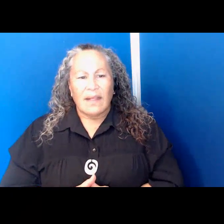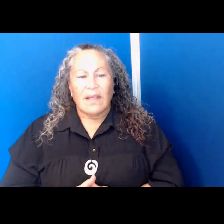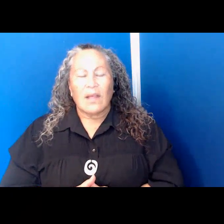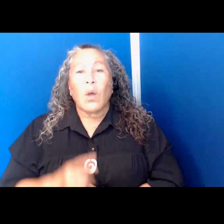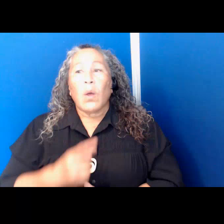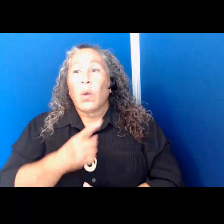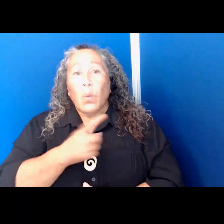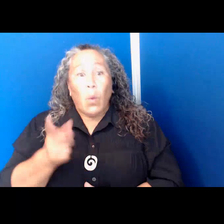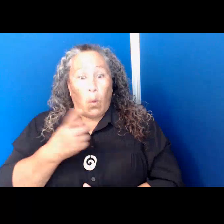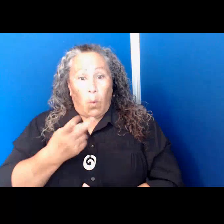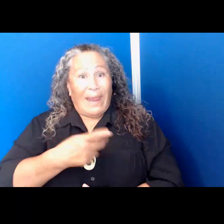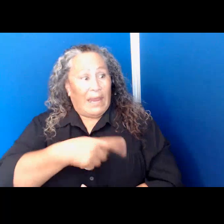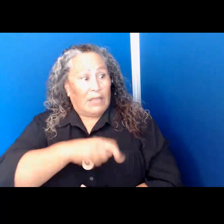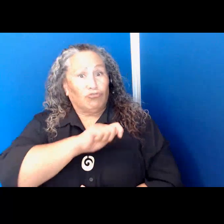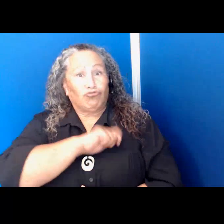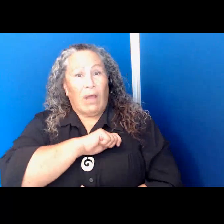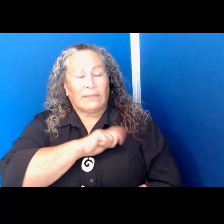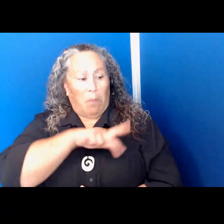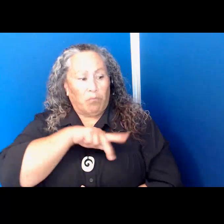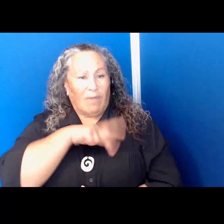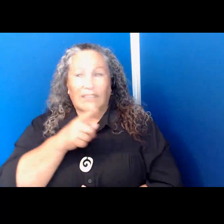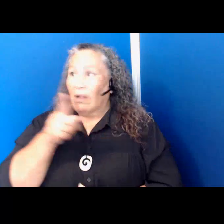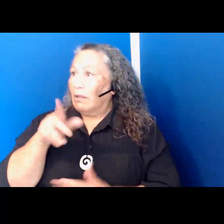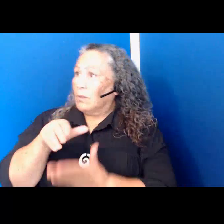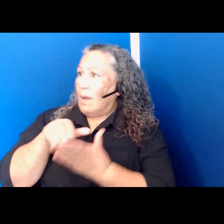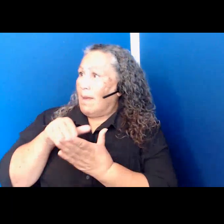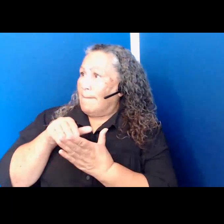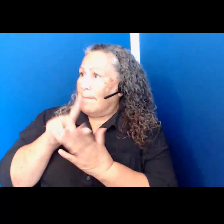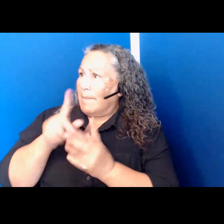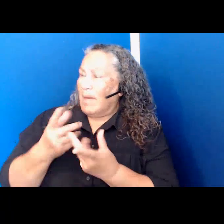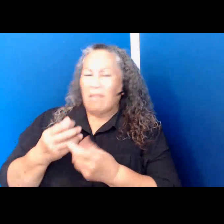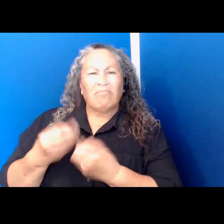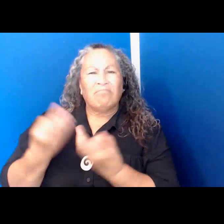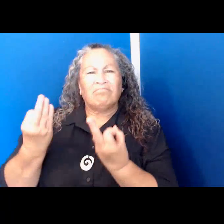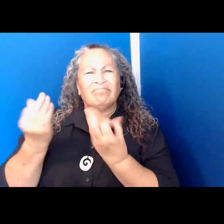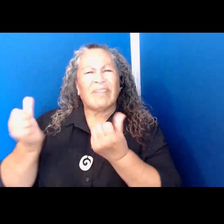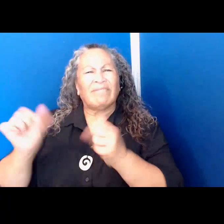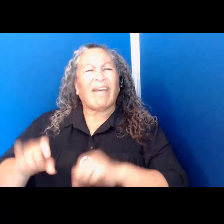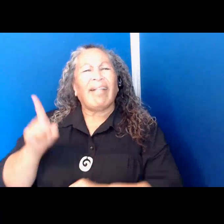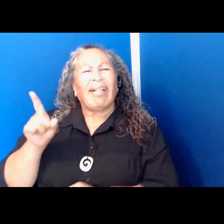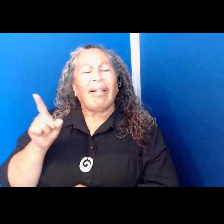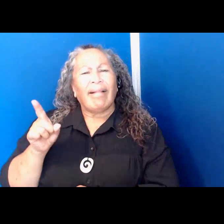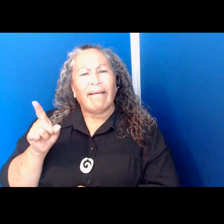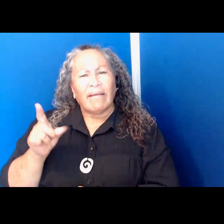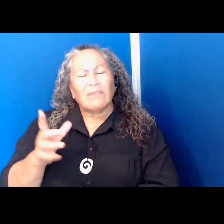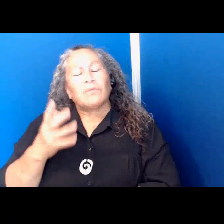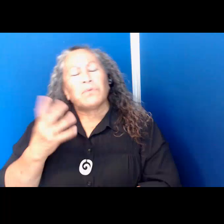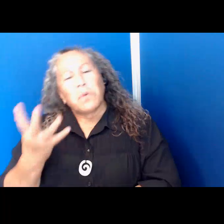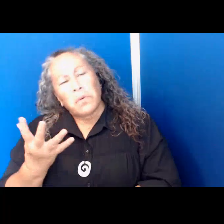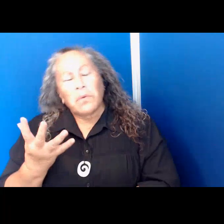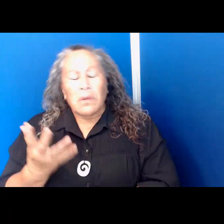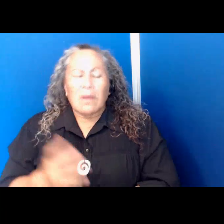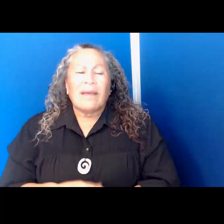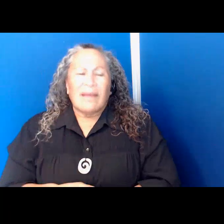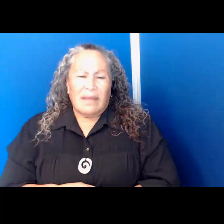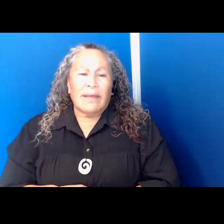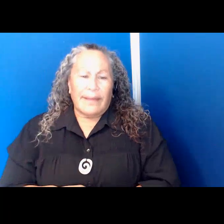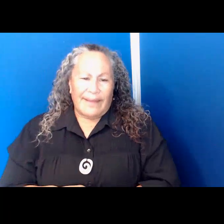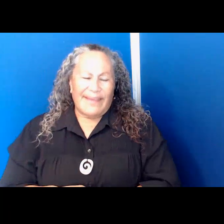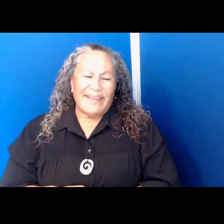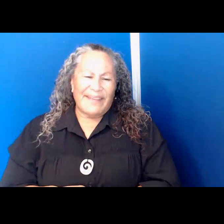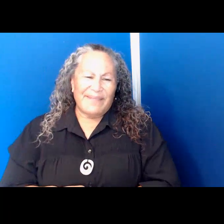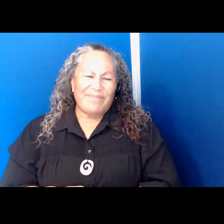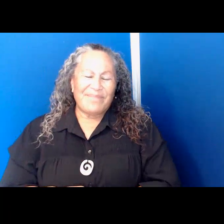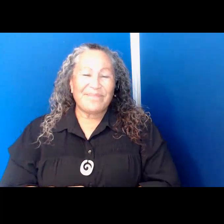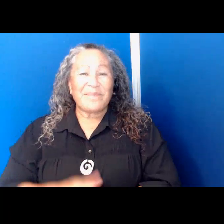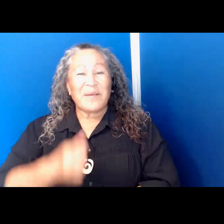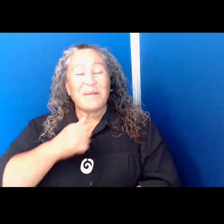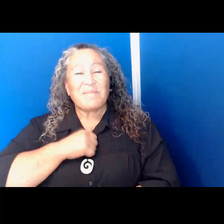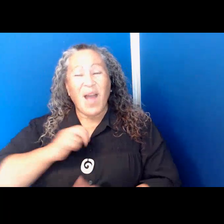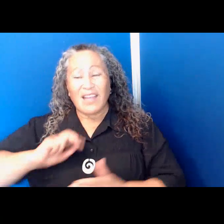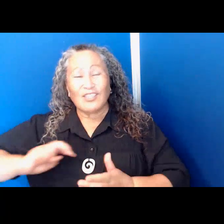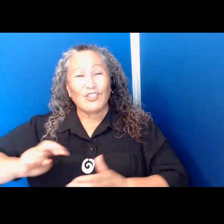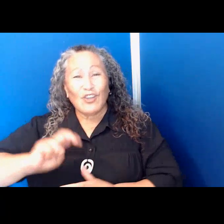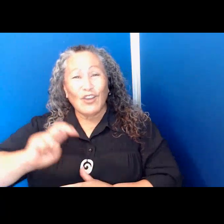trust in to help us, but they're not. Since my journey here as a peer support,